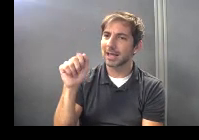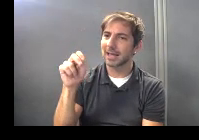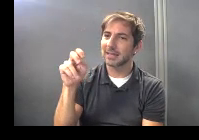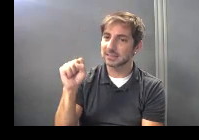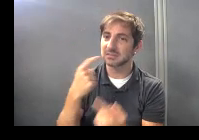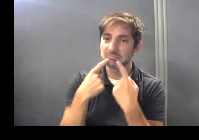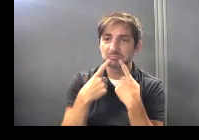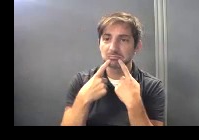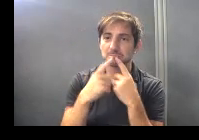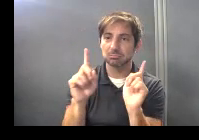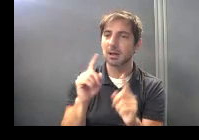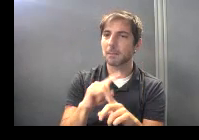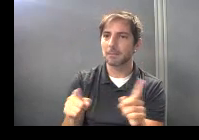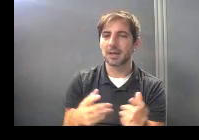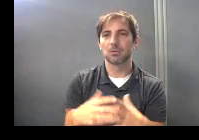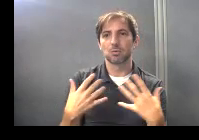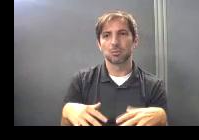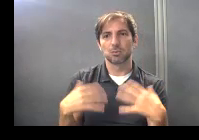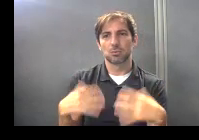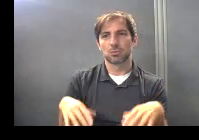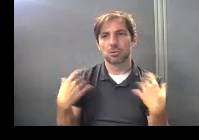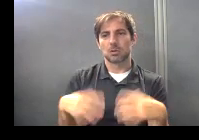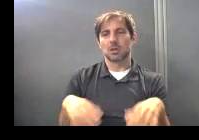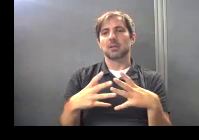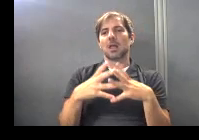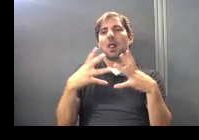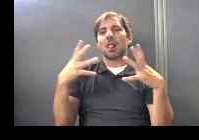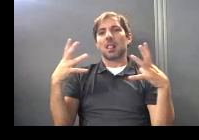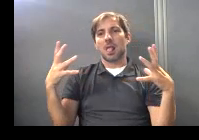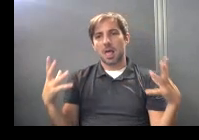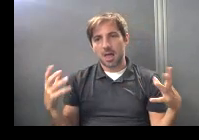IT IS DAUNTING FOR SMALL ORGANIZATIONS.